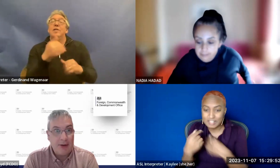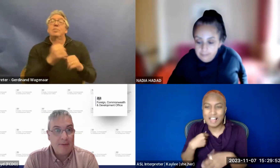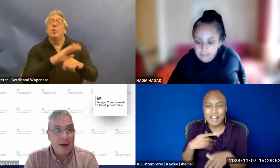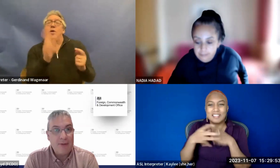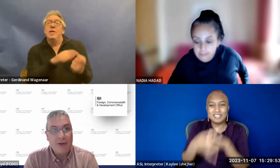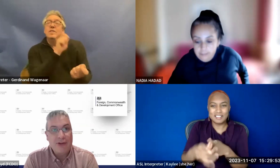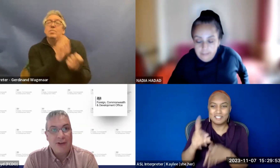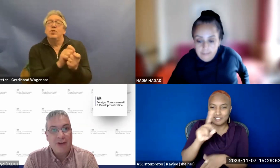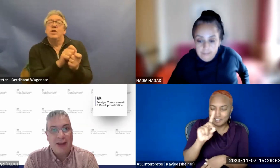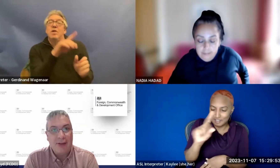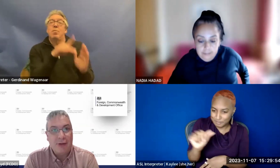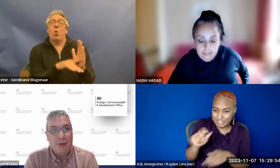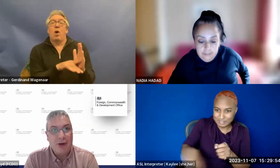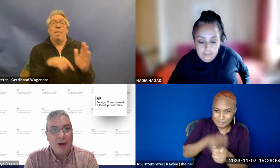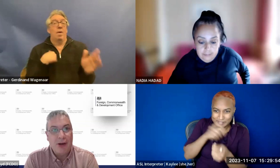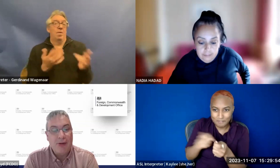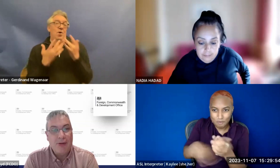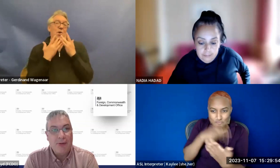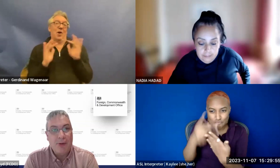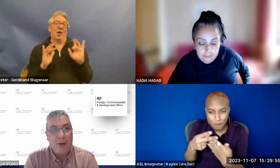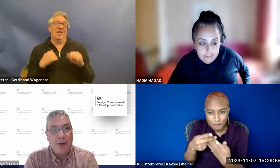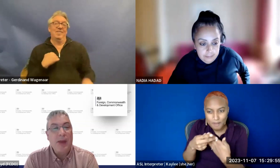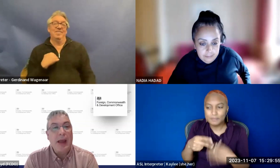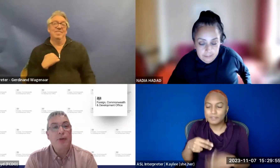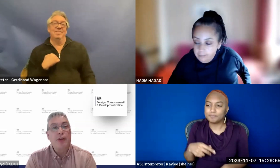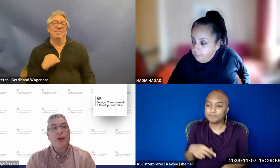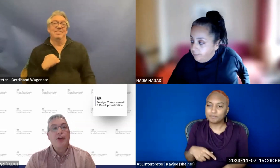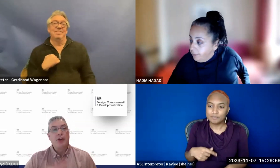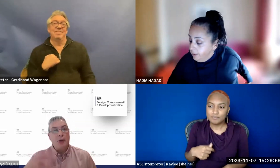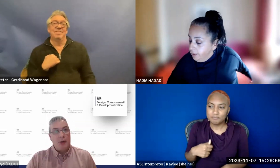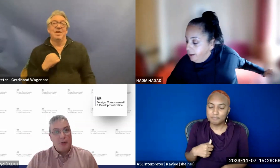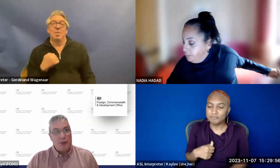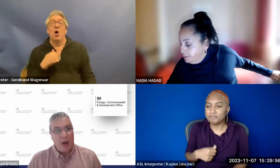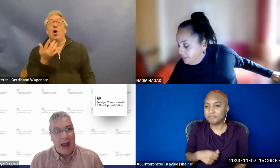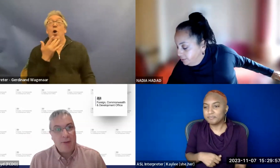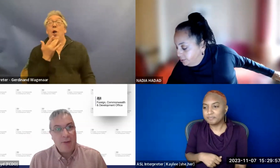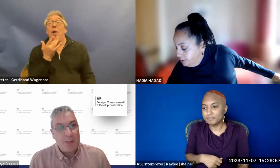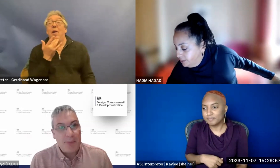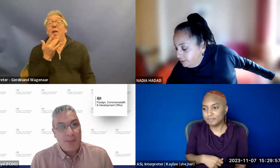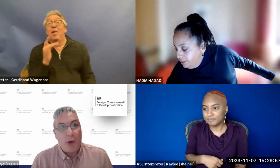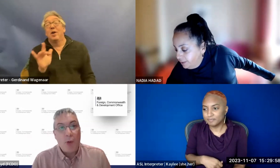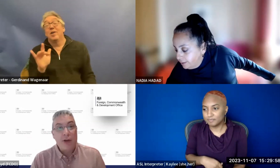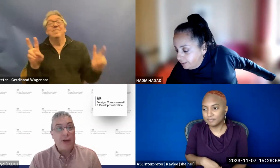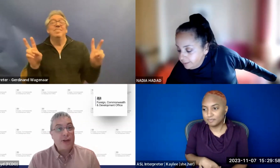And I'm very fortunate in that to have all agencies